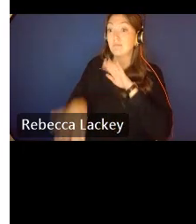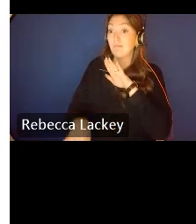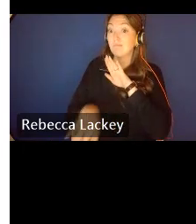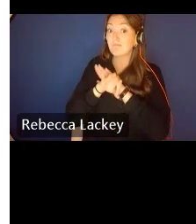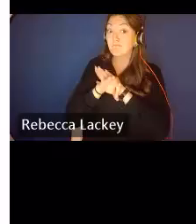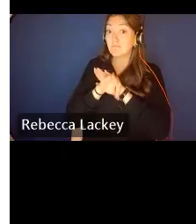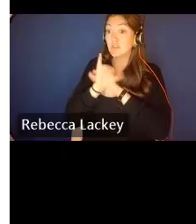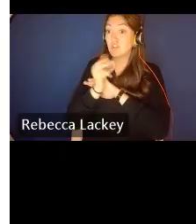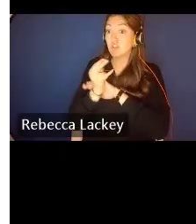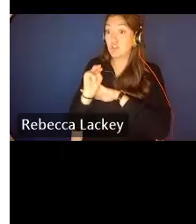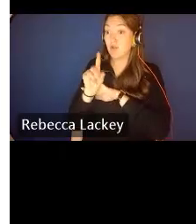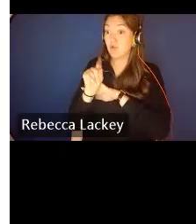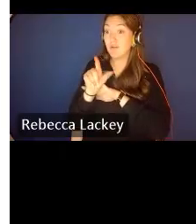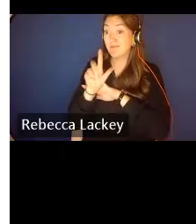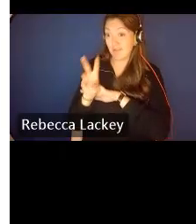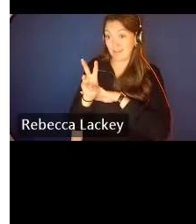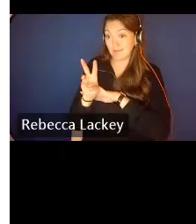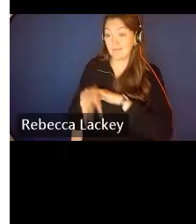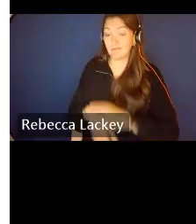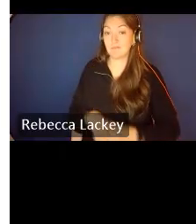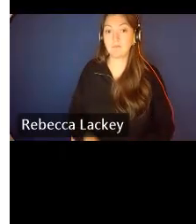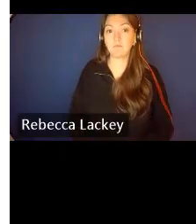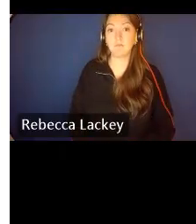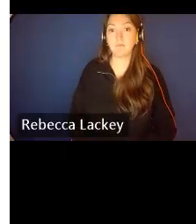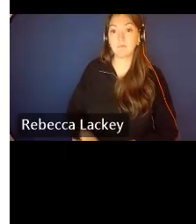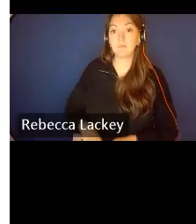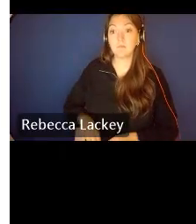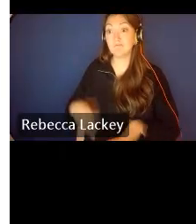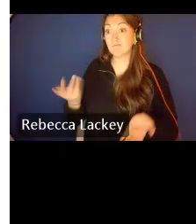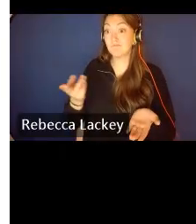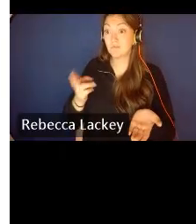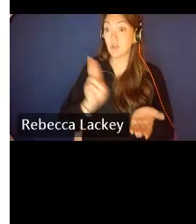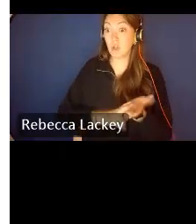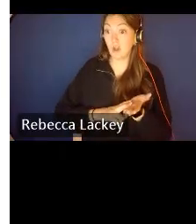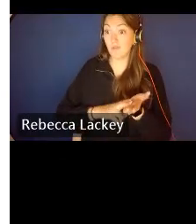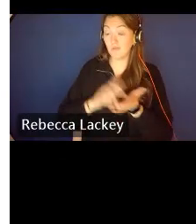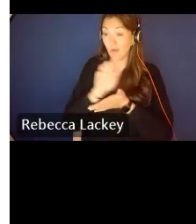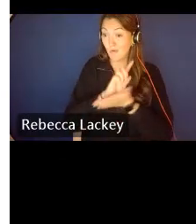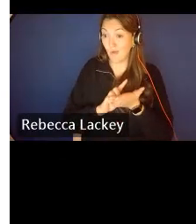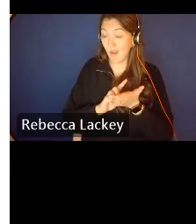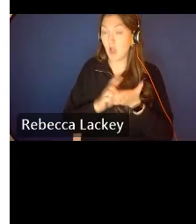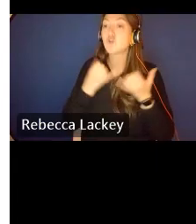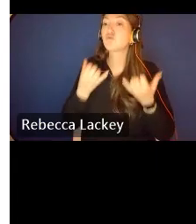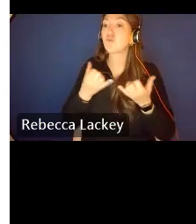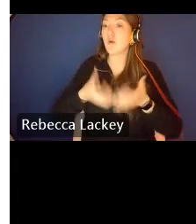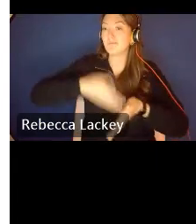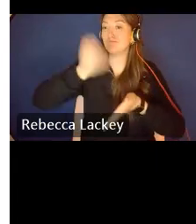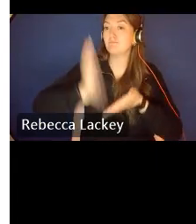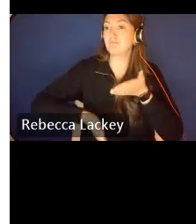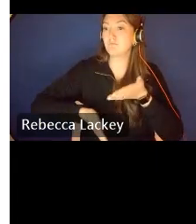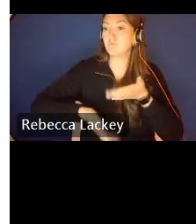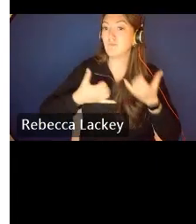by January 2026. The contract for the design work is currently being completed with the consultant